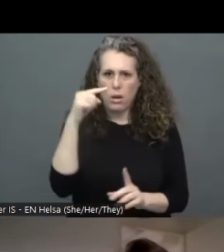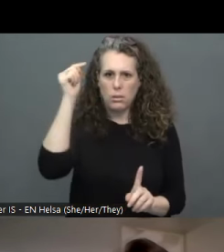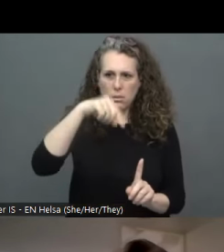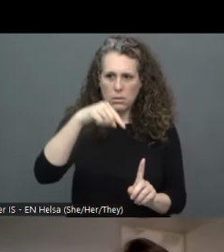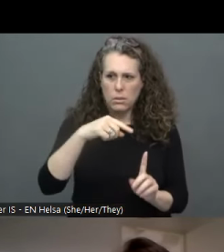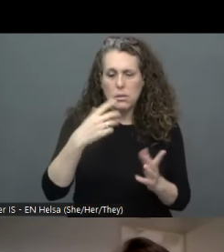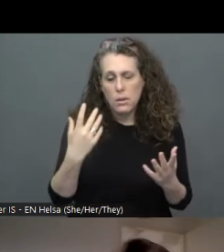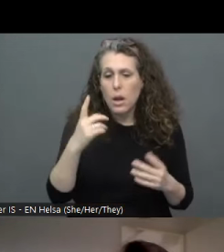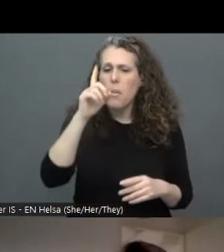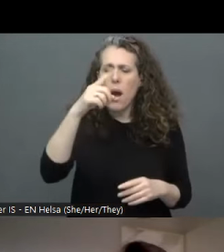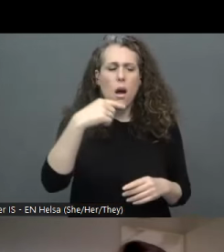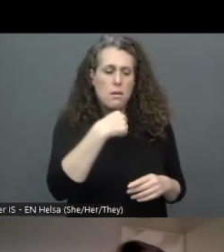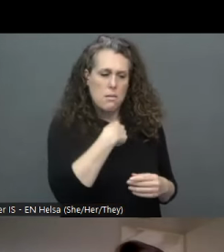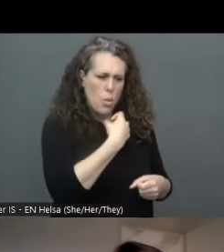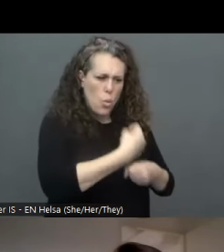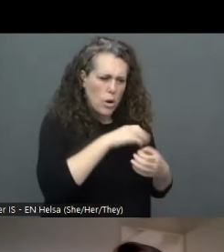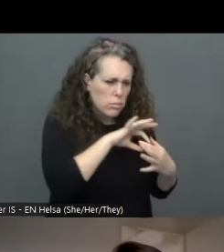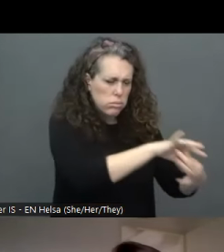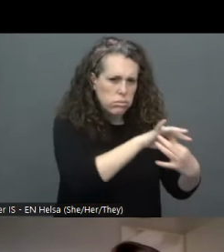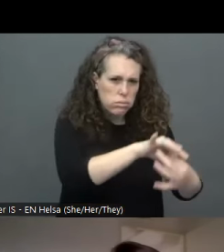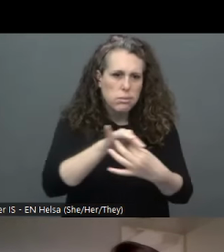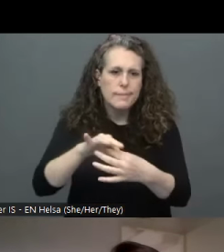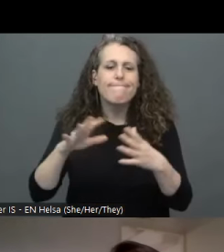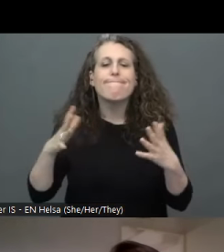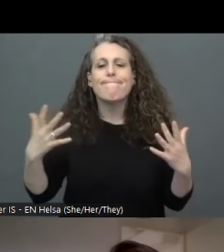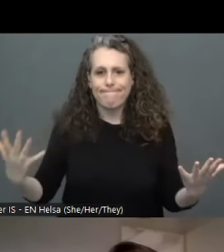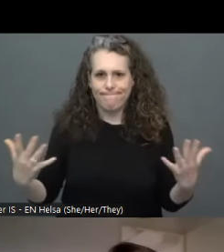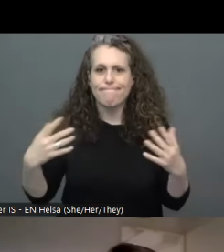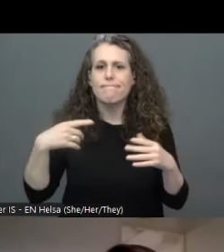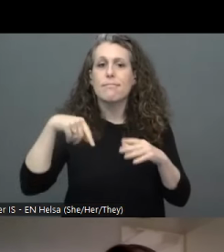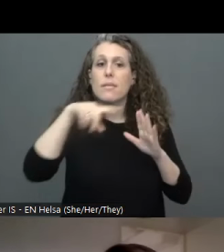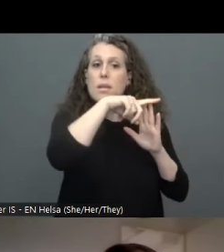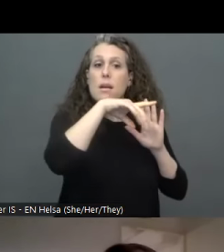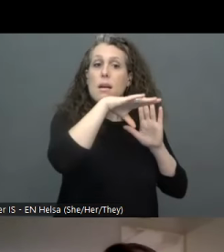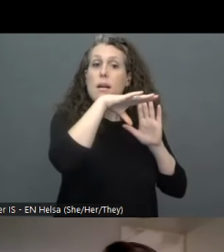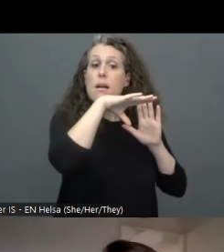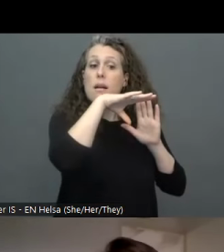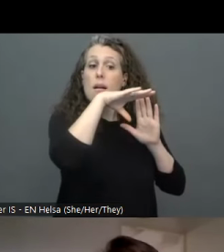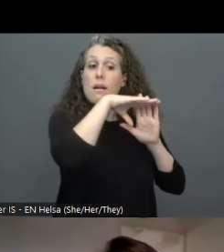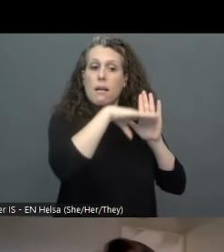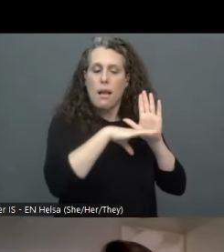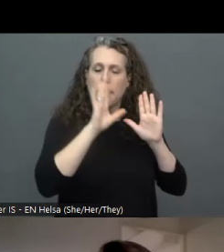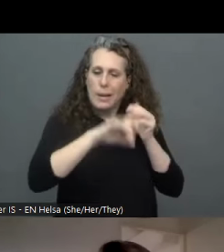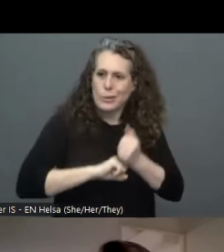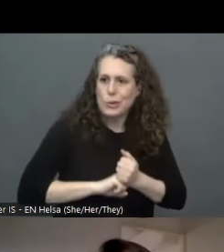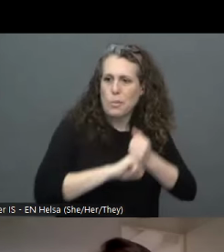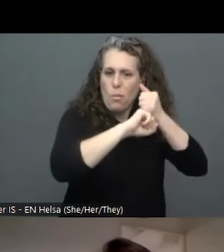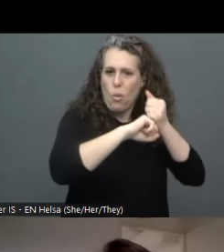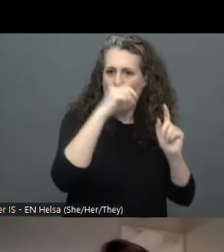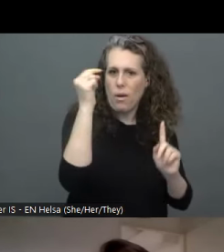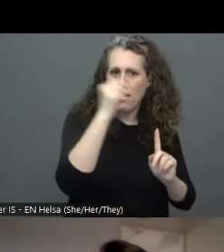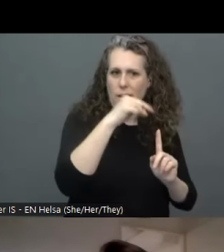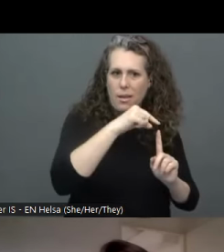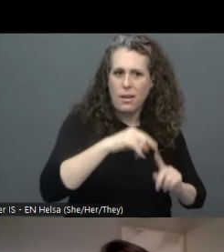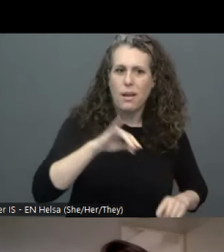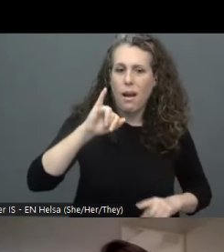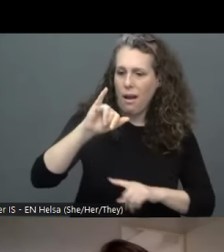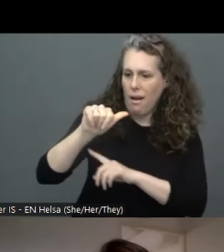need to support the operationalization of the IASC Guidelines. It provided a wealth of information in